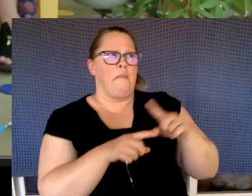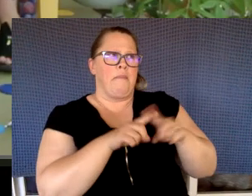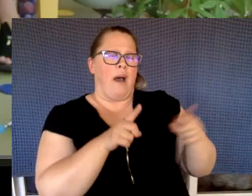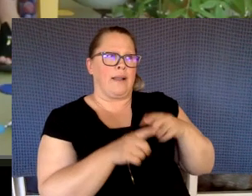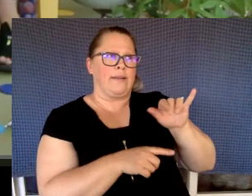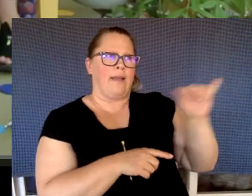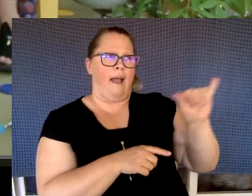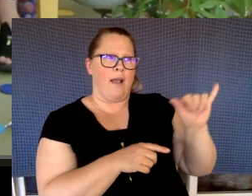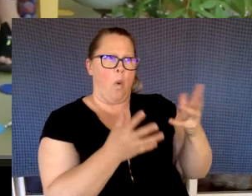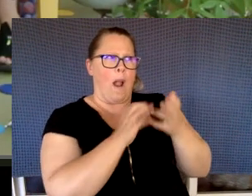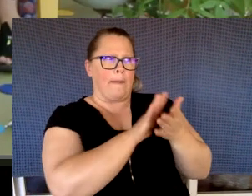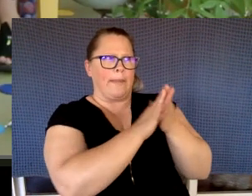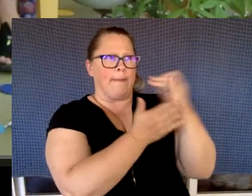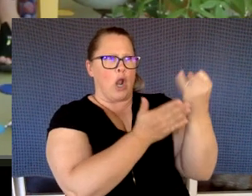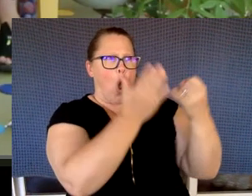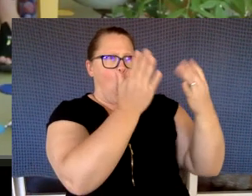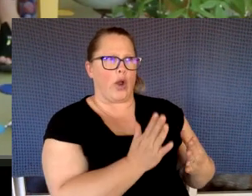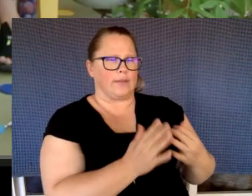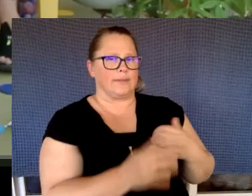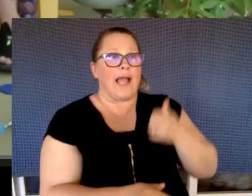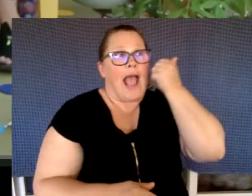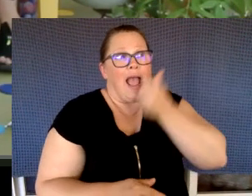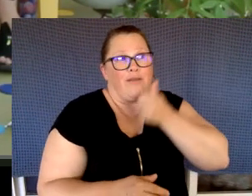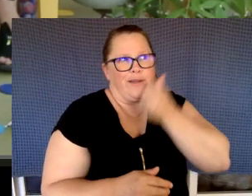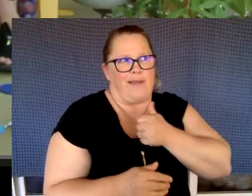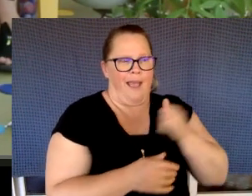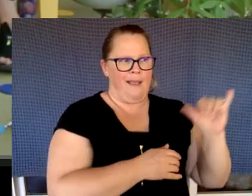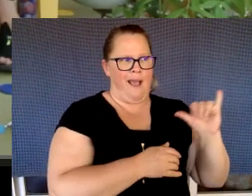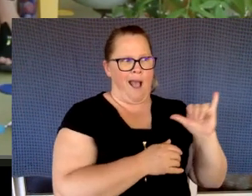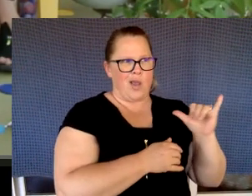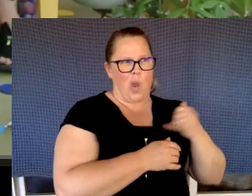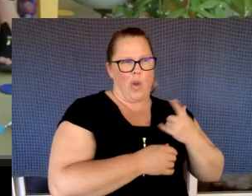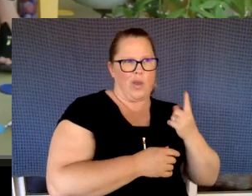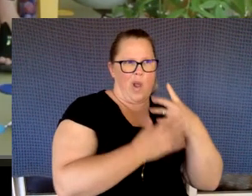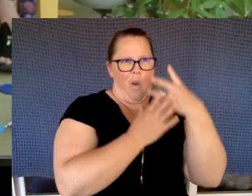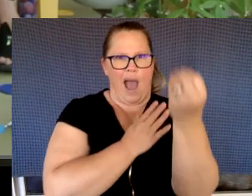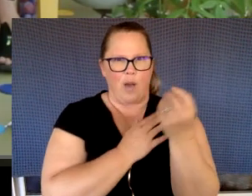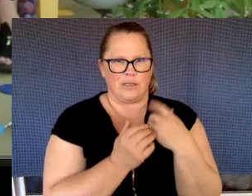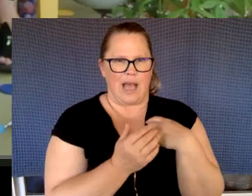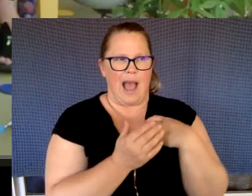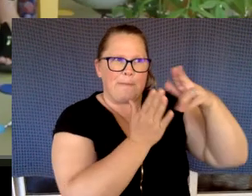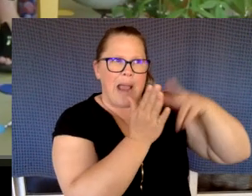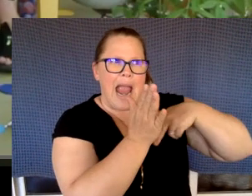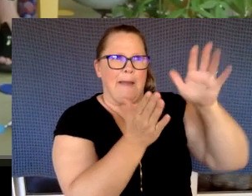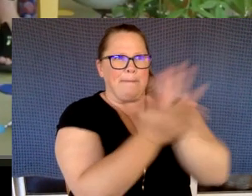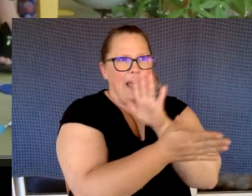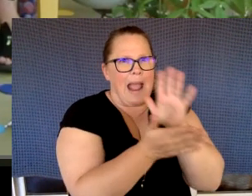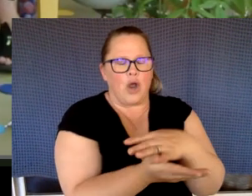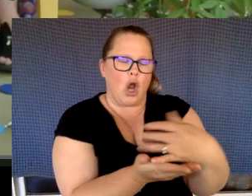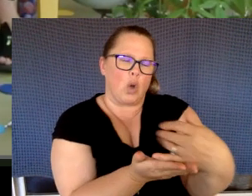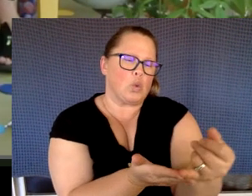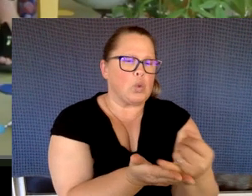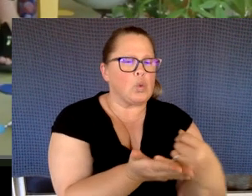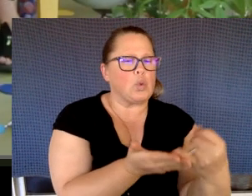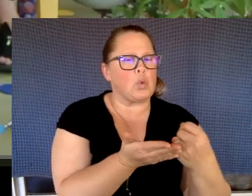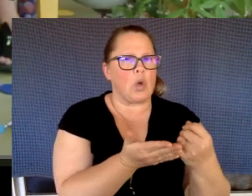Every day she went outside with ink and brushes and paper. She drew things she saw and things she imagined she looked closely at the